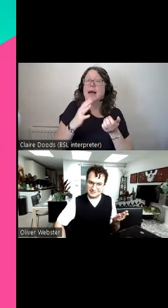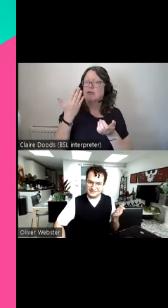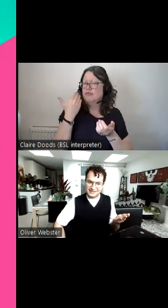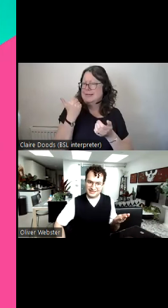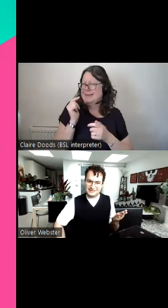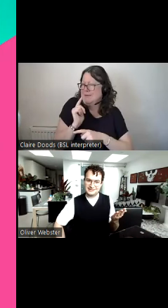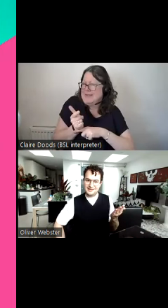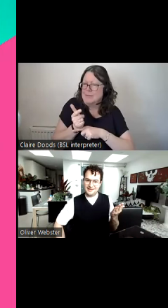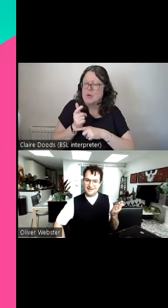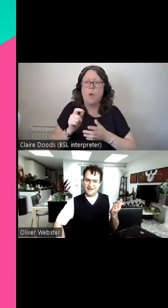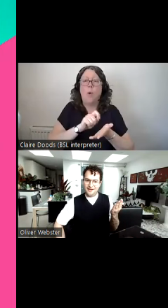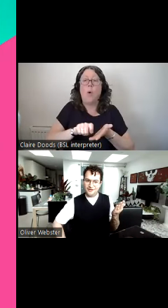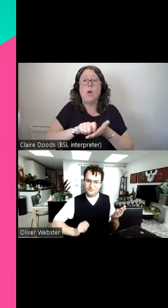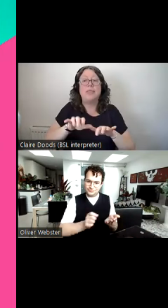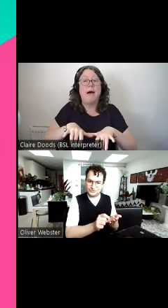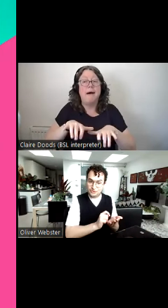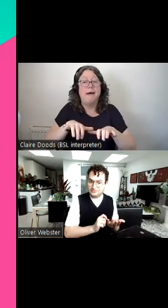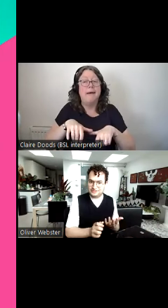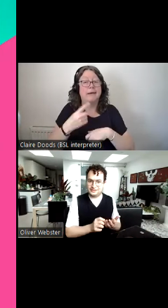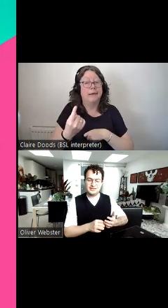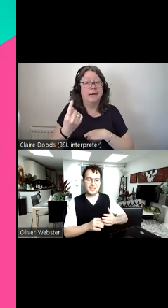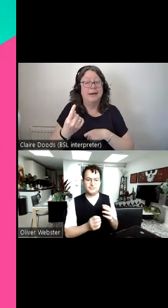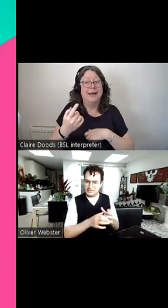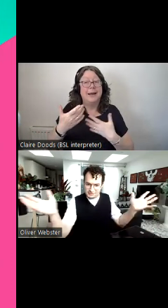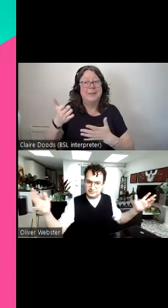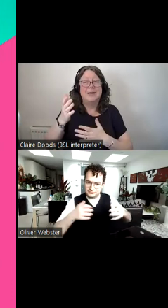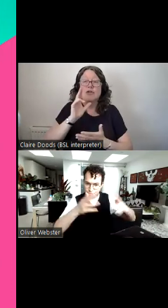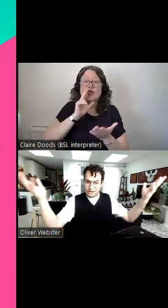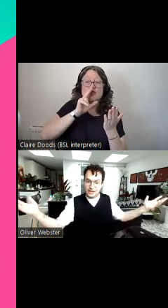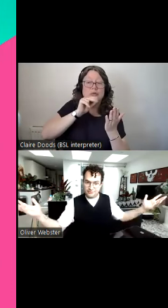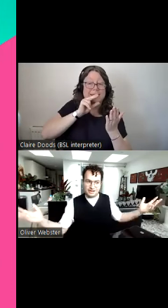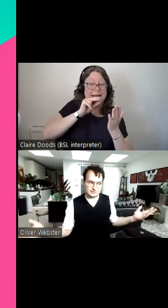that they'd drafted but had never gone out anywhere.